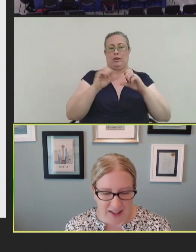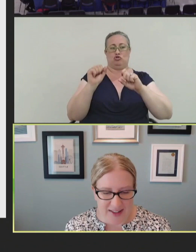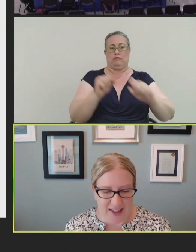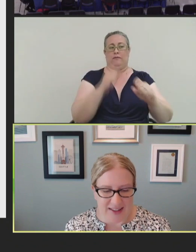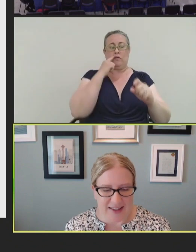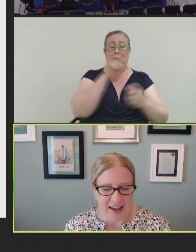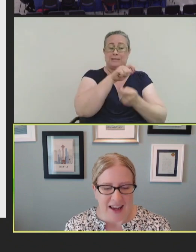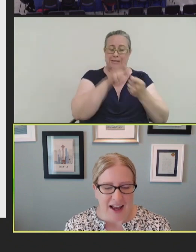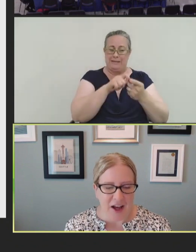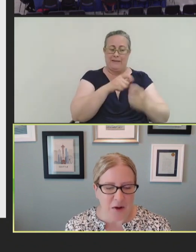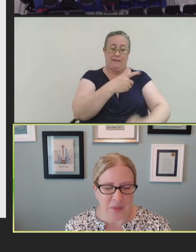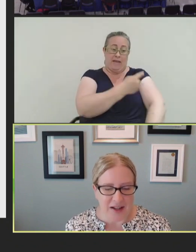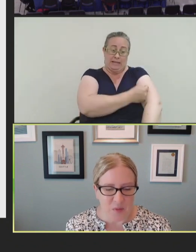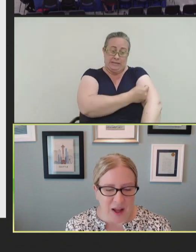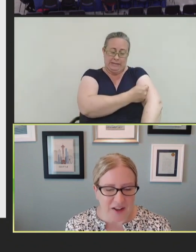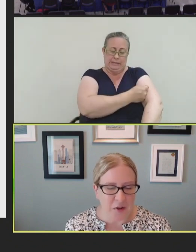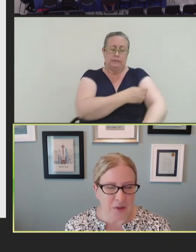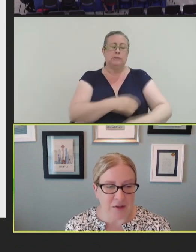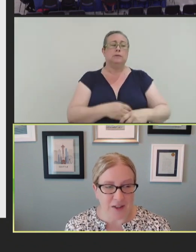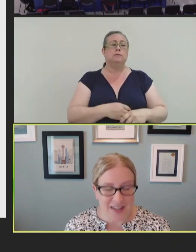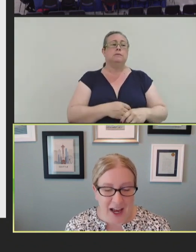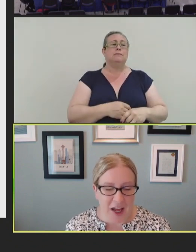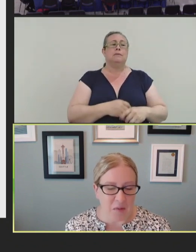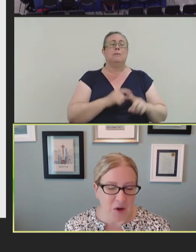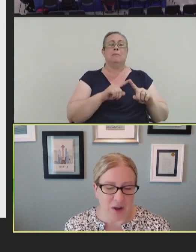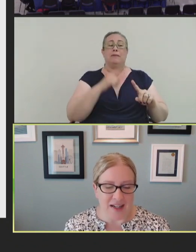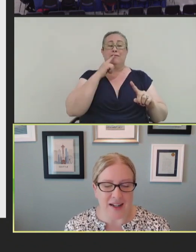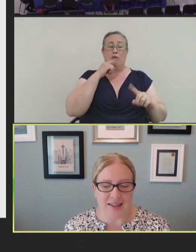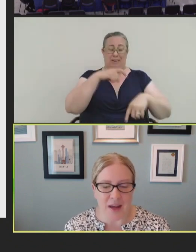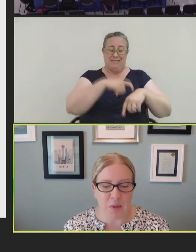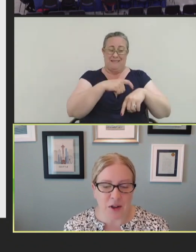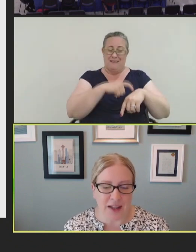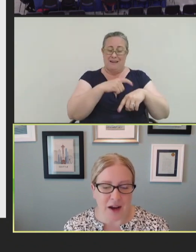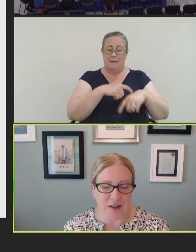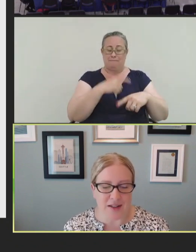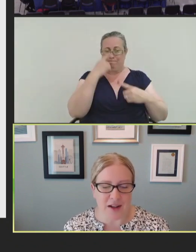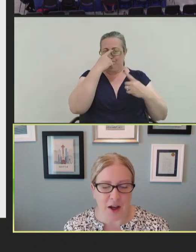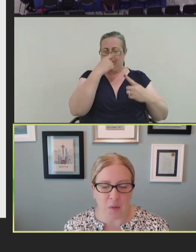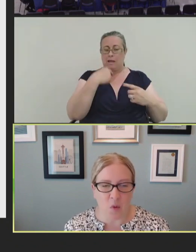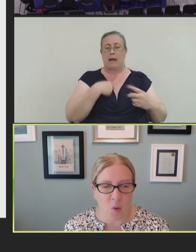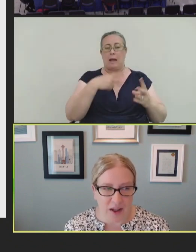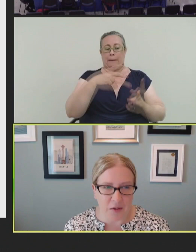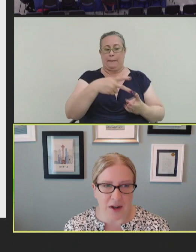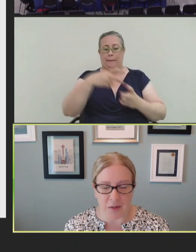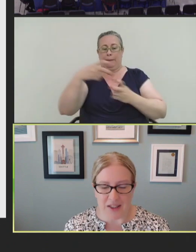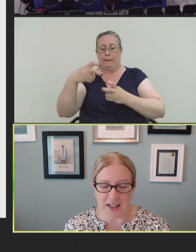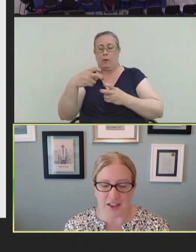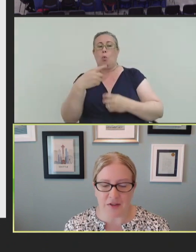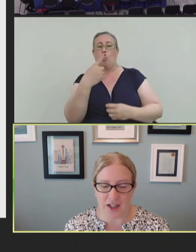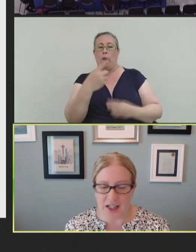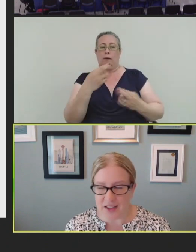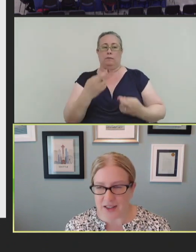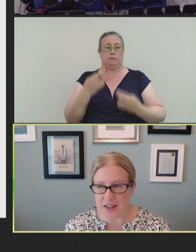vaccines as well. But for time, what I did is I pulled out one recommendation for each that